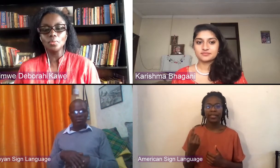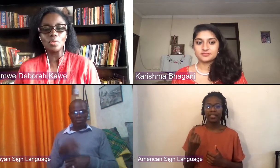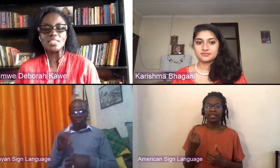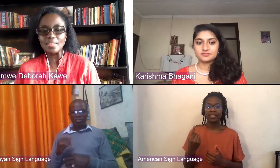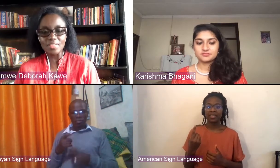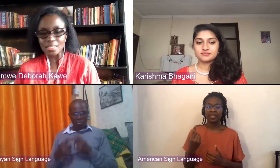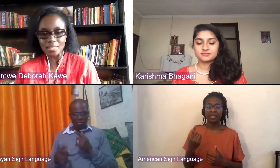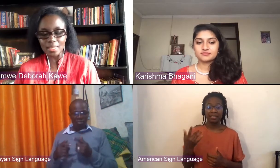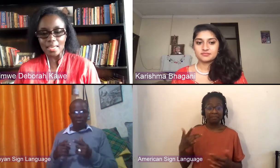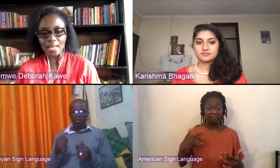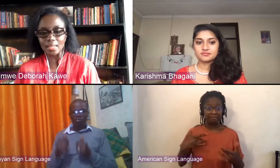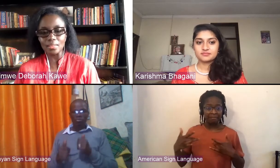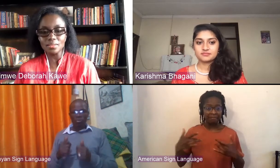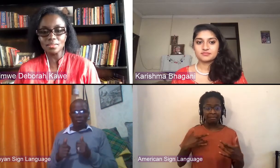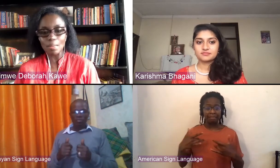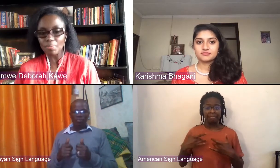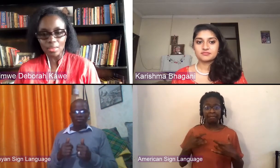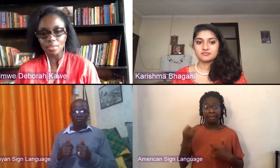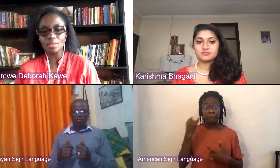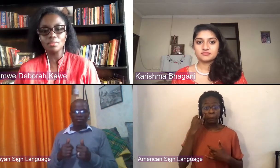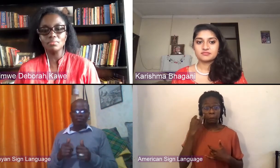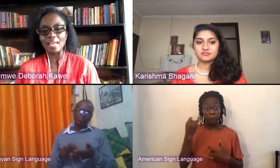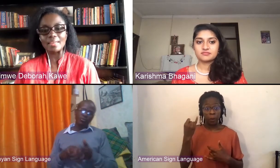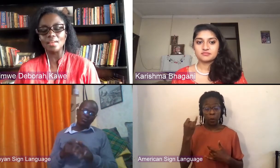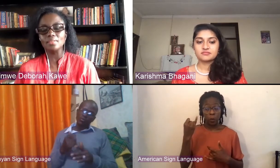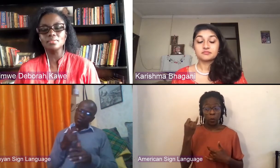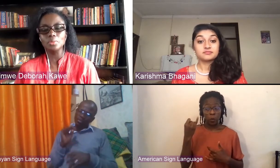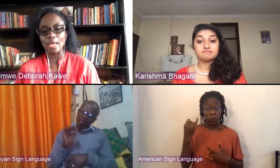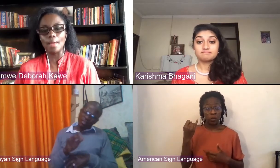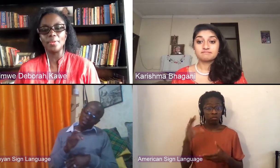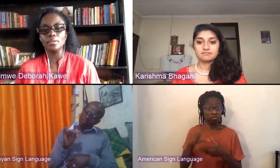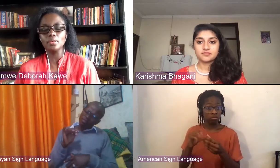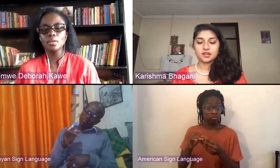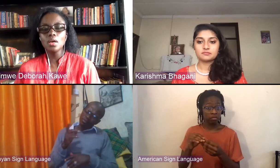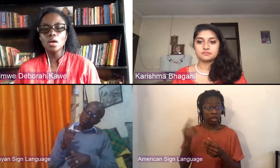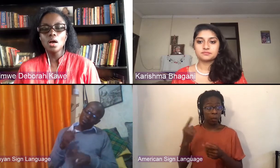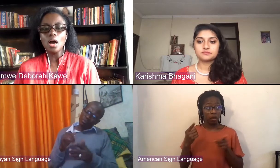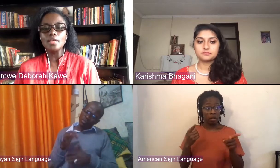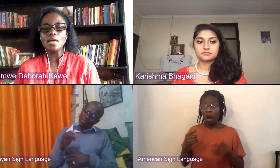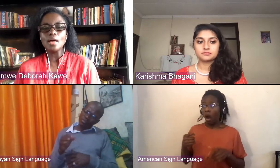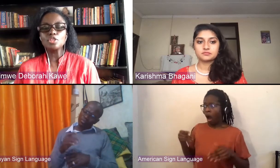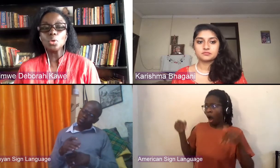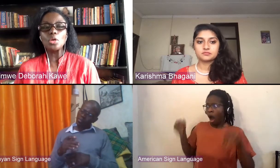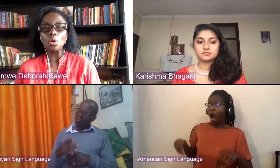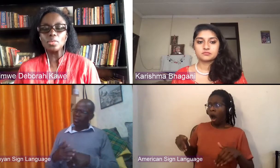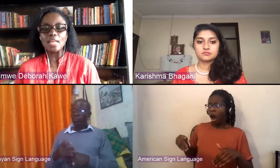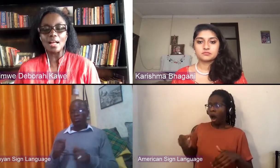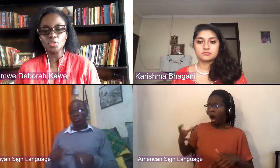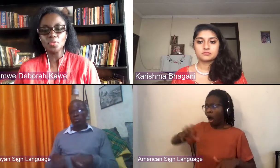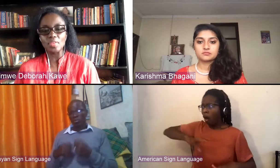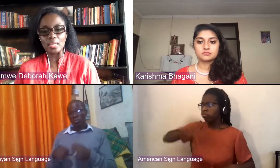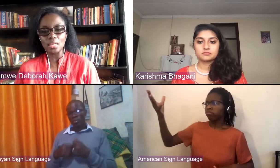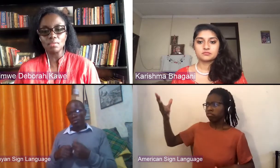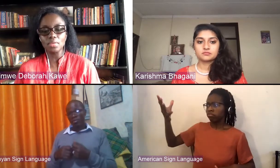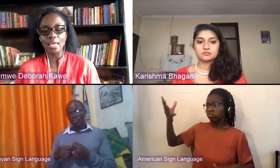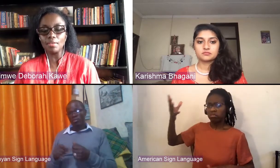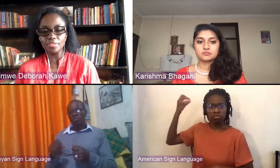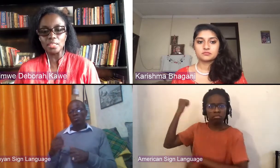what if this is the year that something like that will happen. And so we always have to think carefully